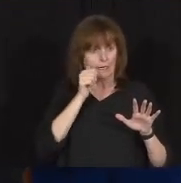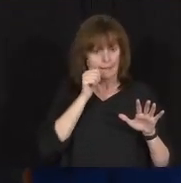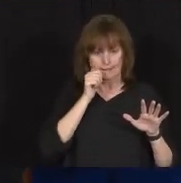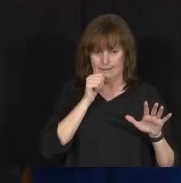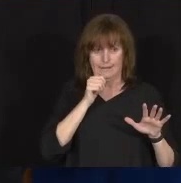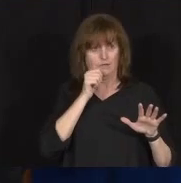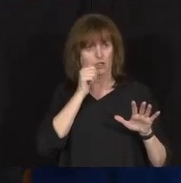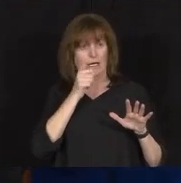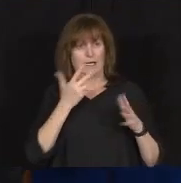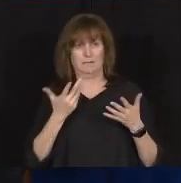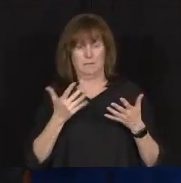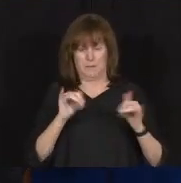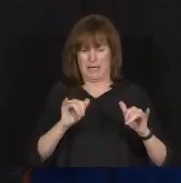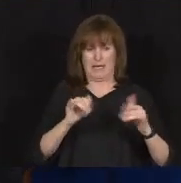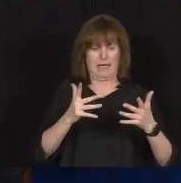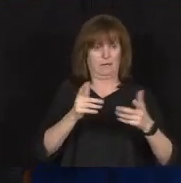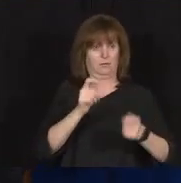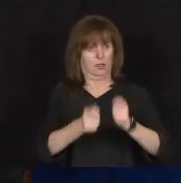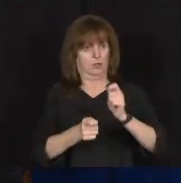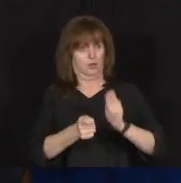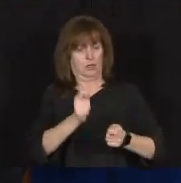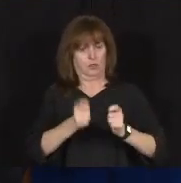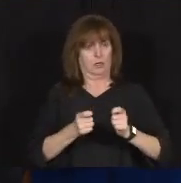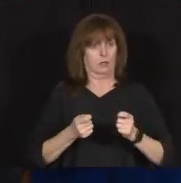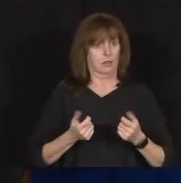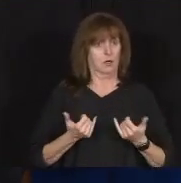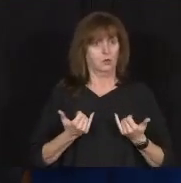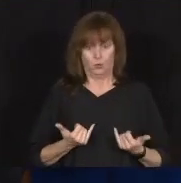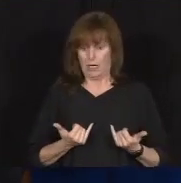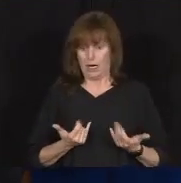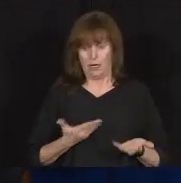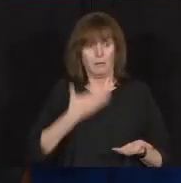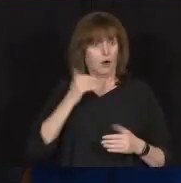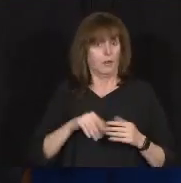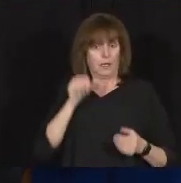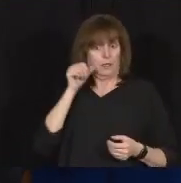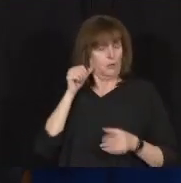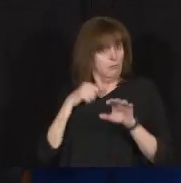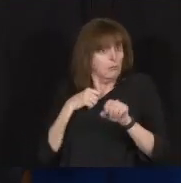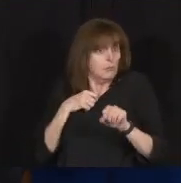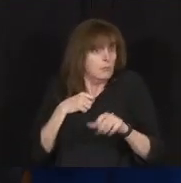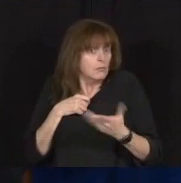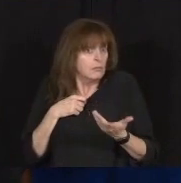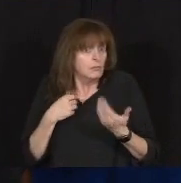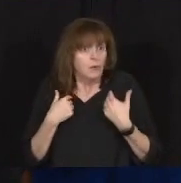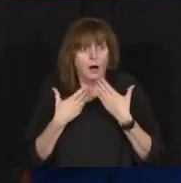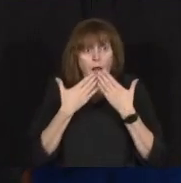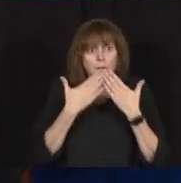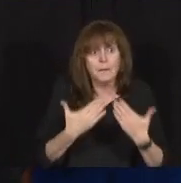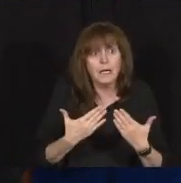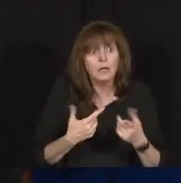today better than yesterday? The answer is yes. The answer is yes, based on Woodbridge, based on the 3M agreement and w